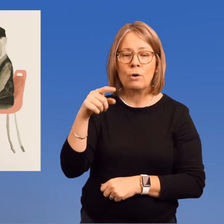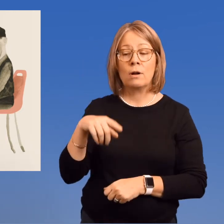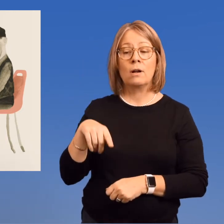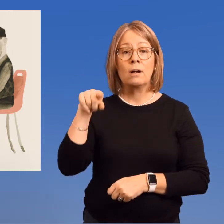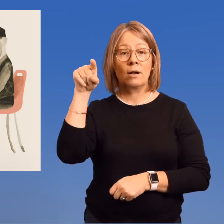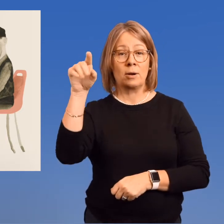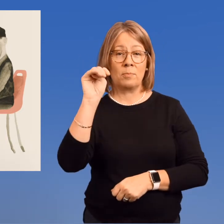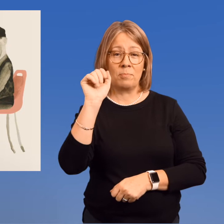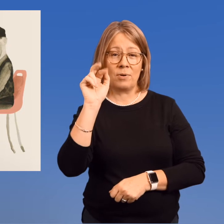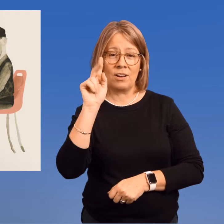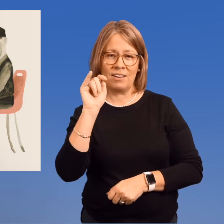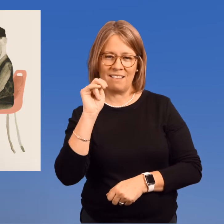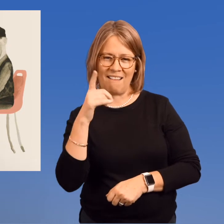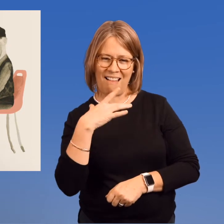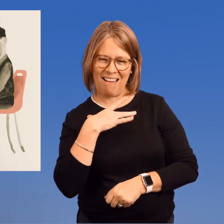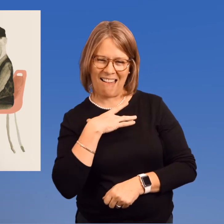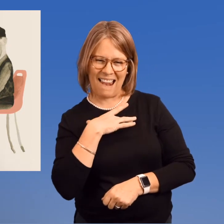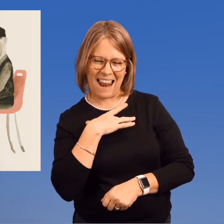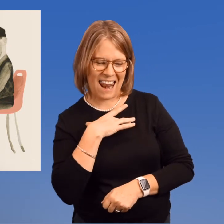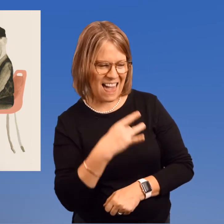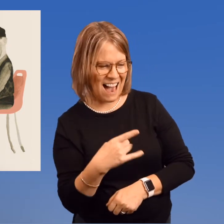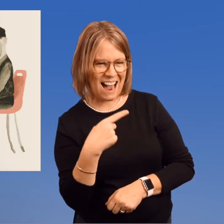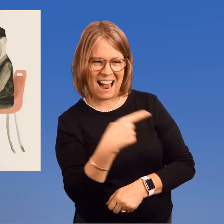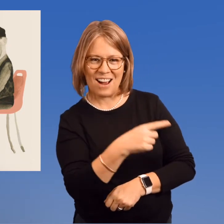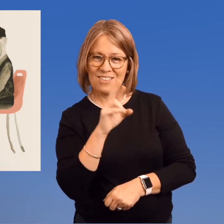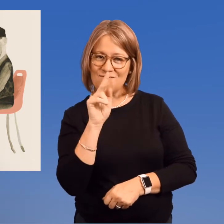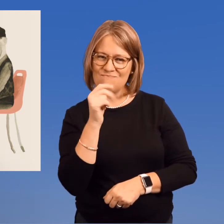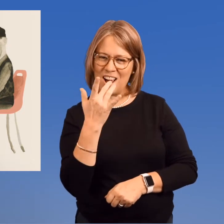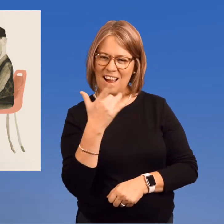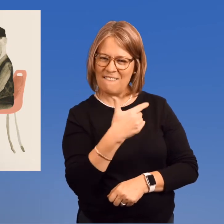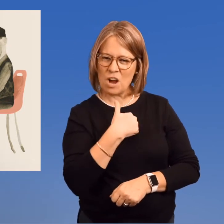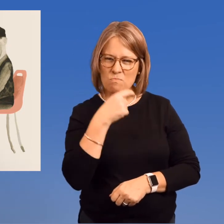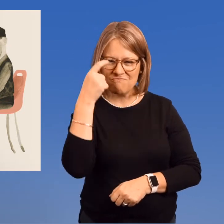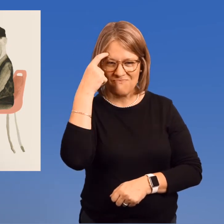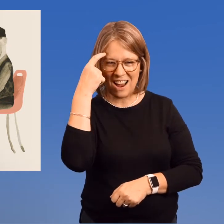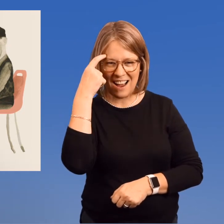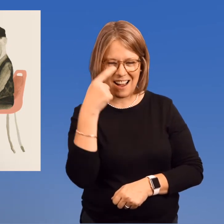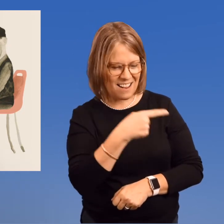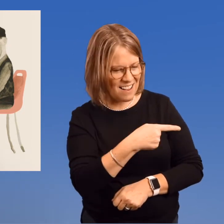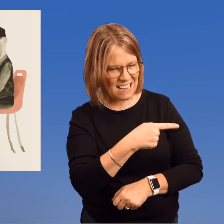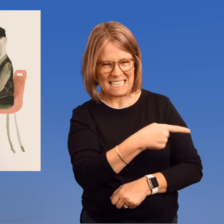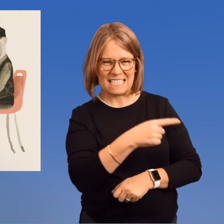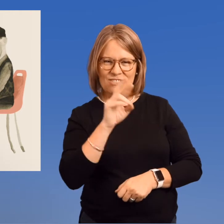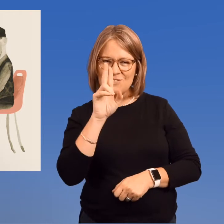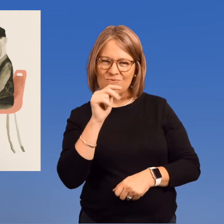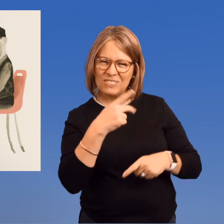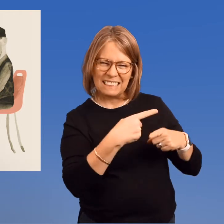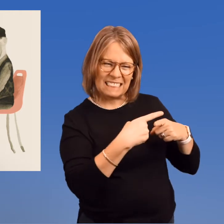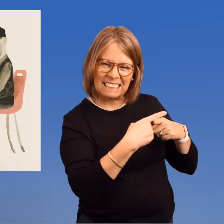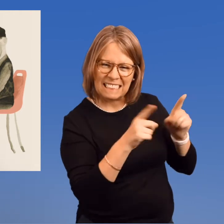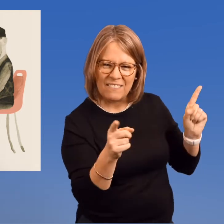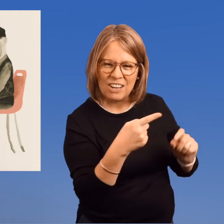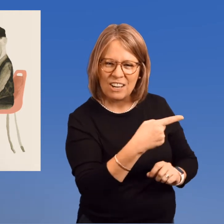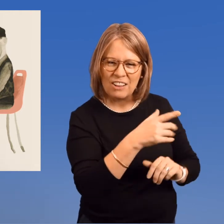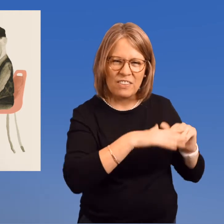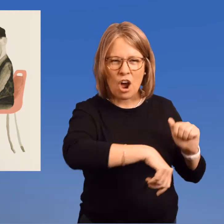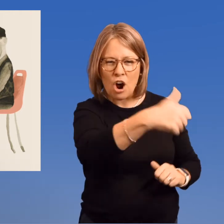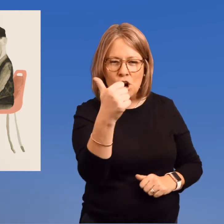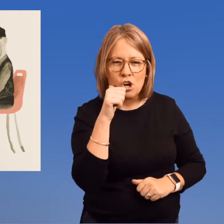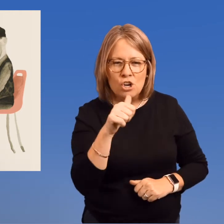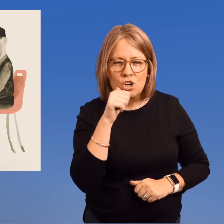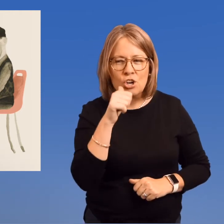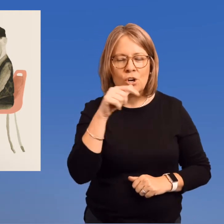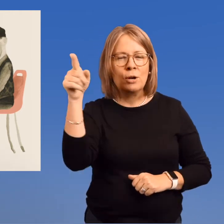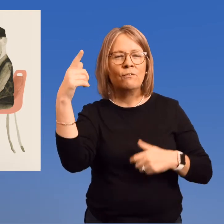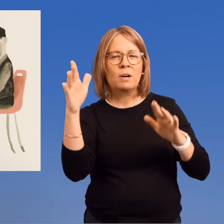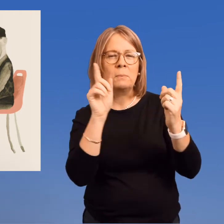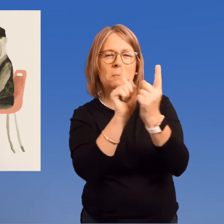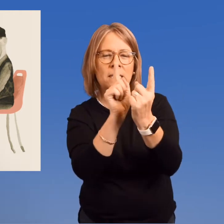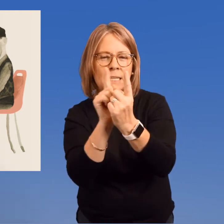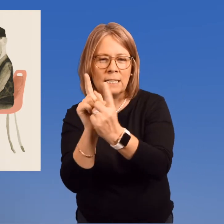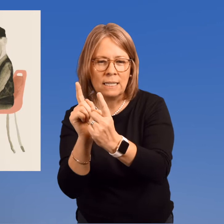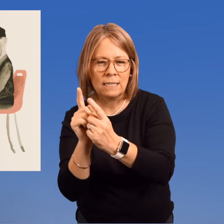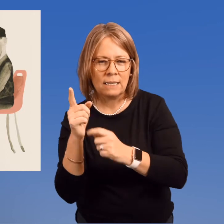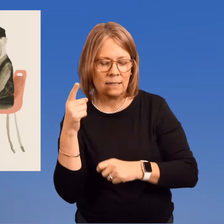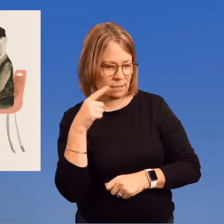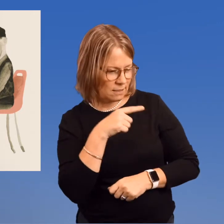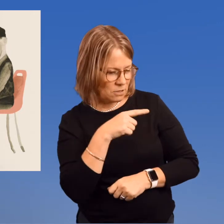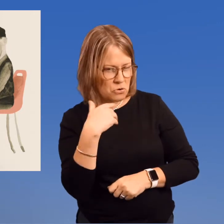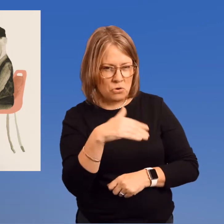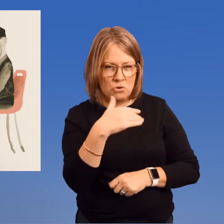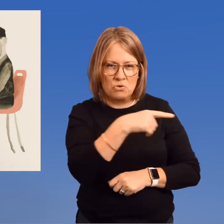He liked that she had a brain, and Ruth was different from any girl he'd met.